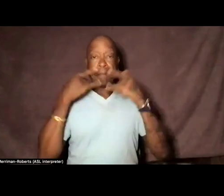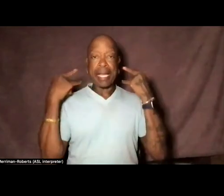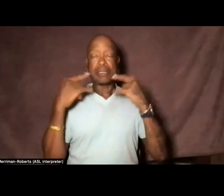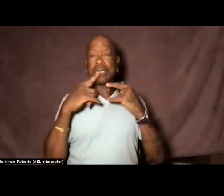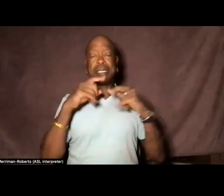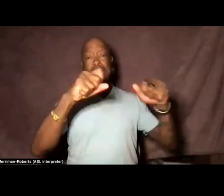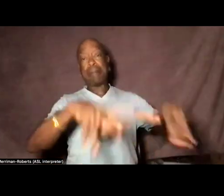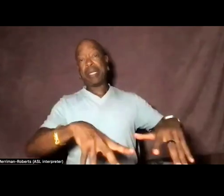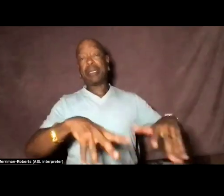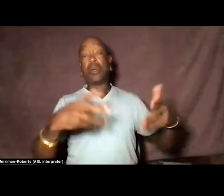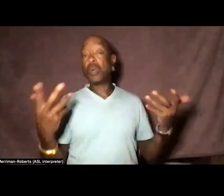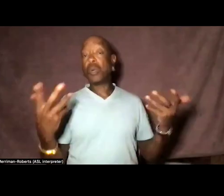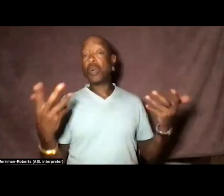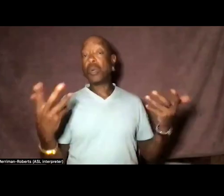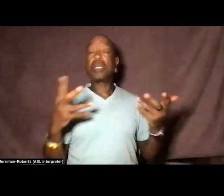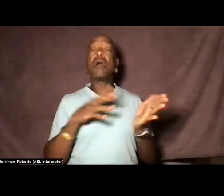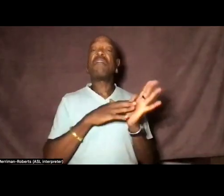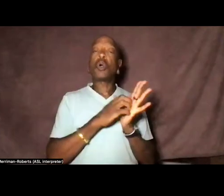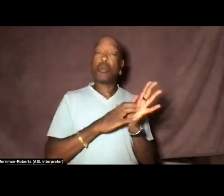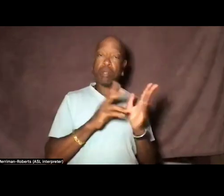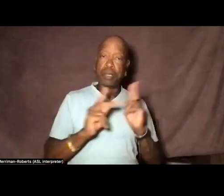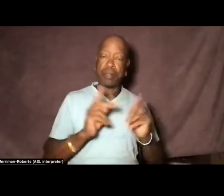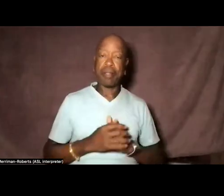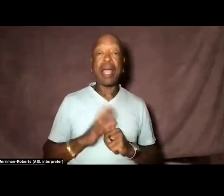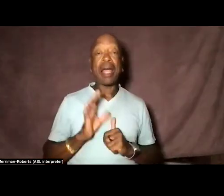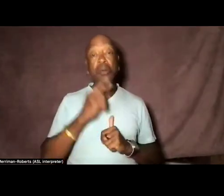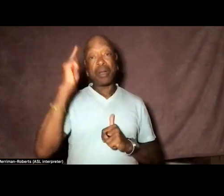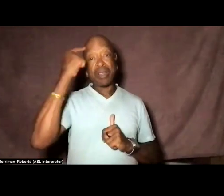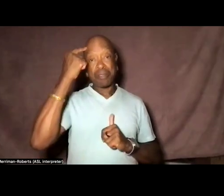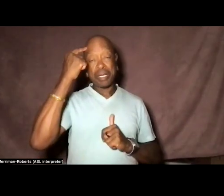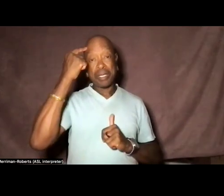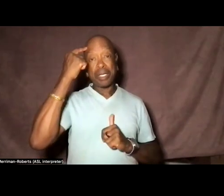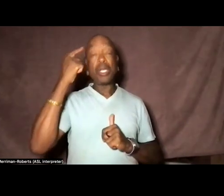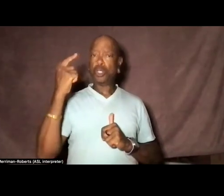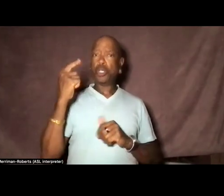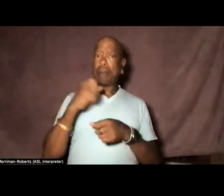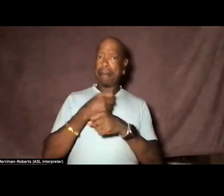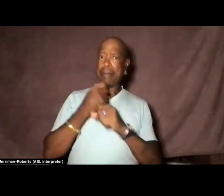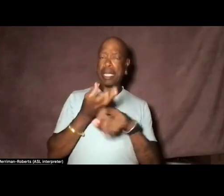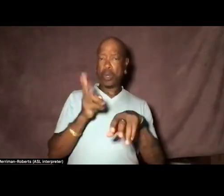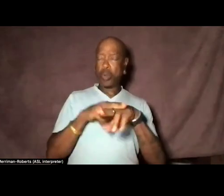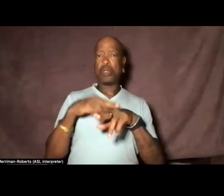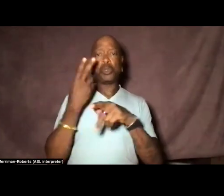people our government should be normalizing masking instead of taking away the last bit